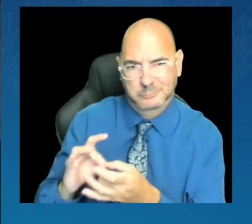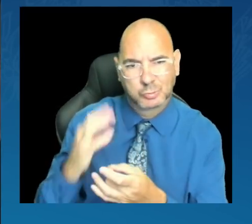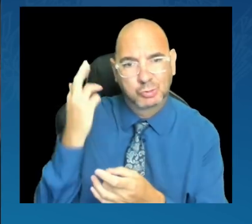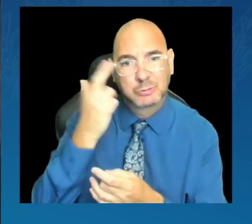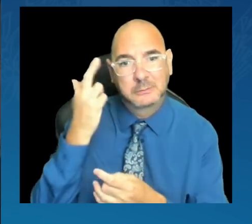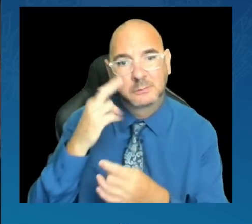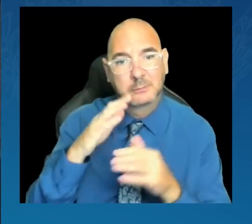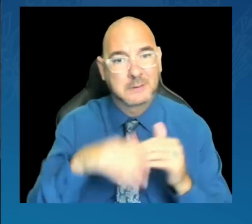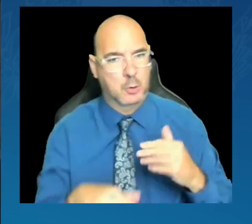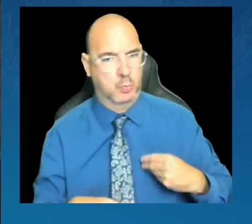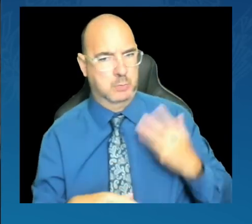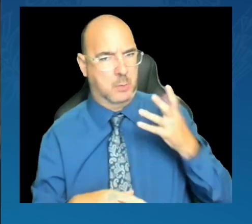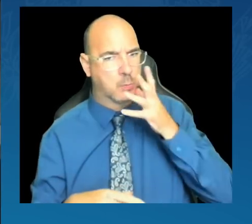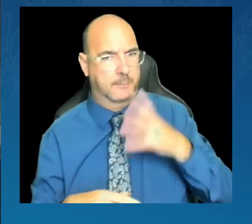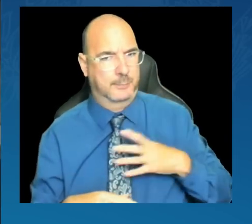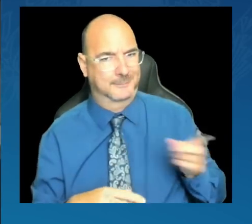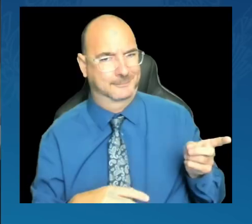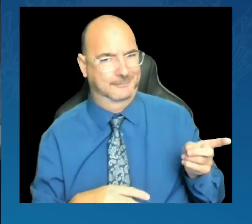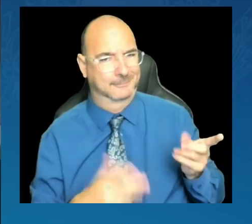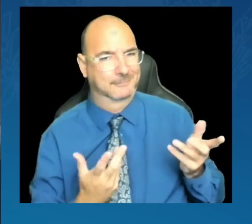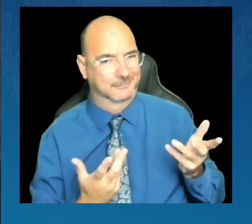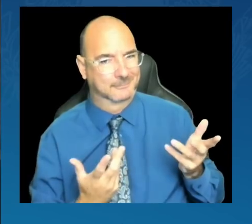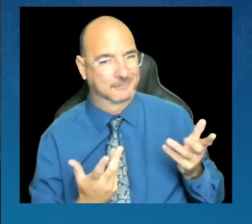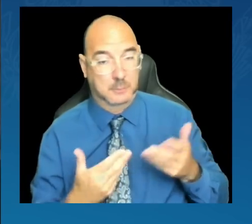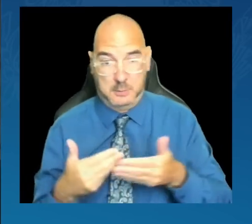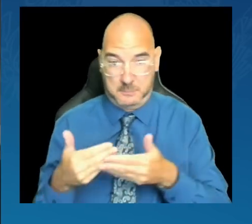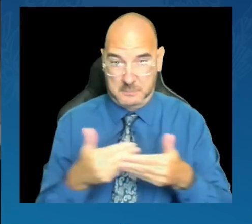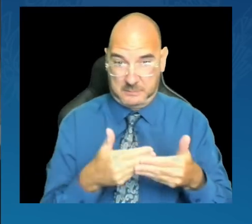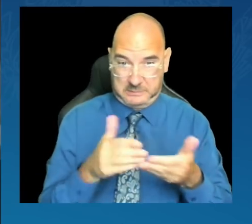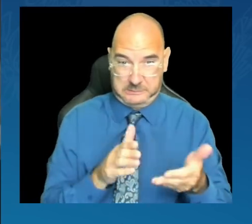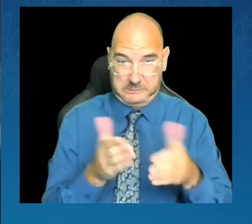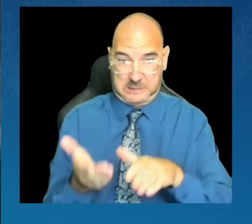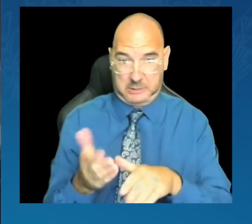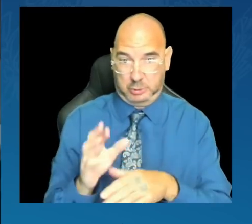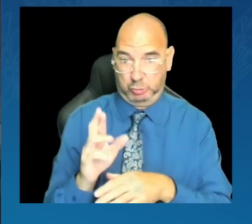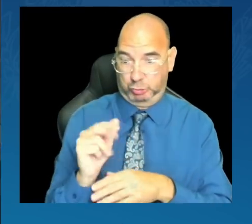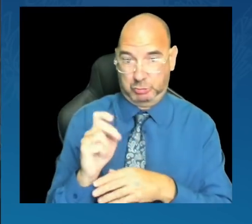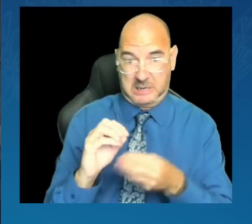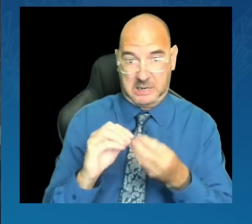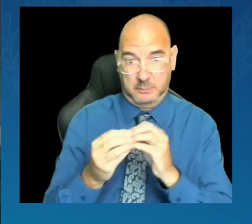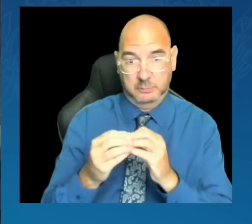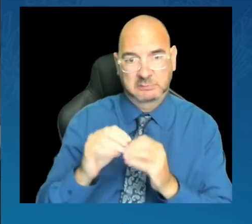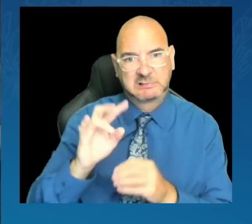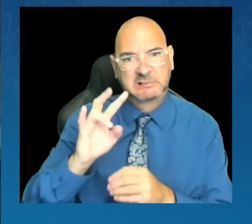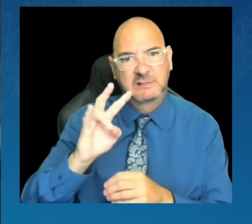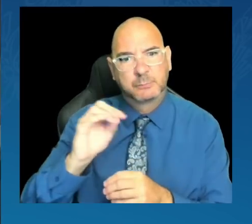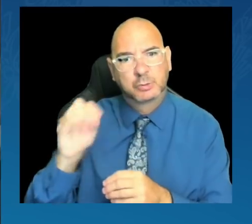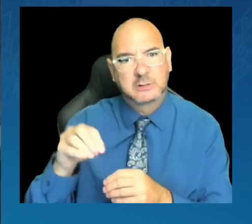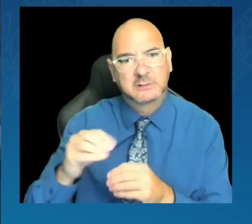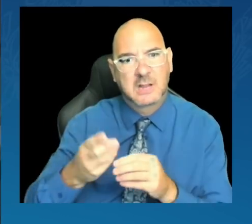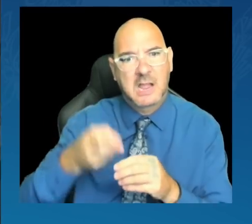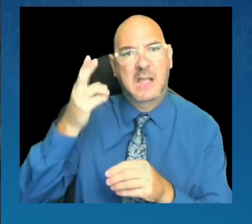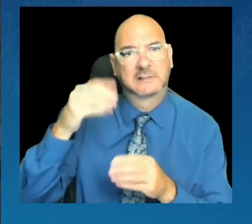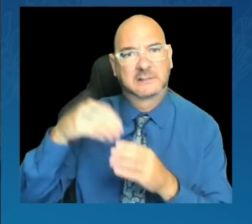is the seventh highest in the nation, and black babies in Indiana die at 2.5 or two